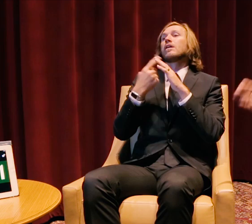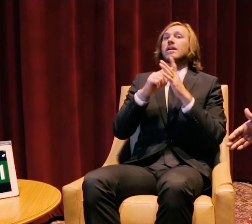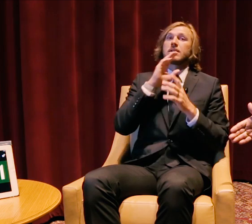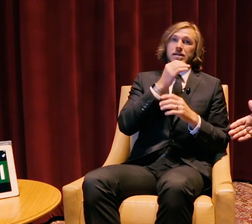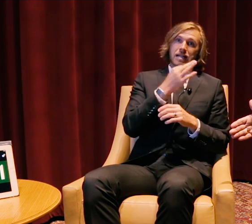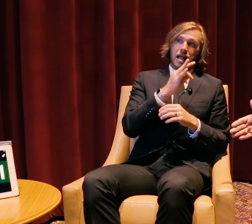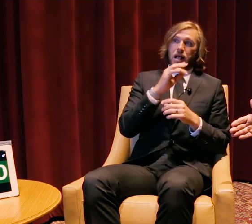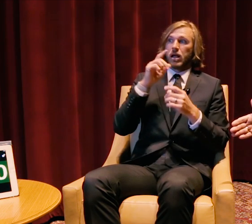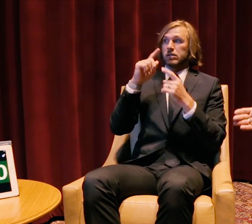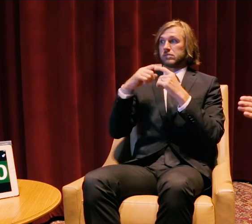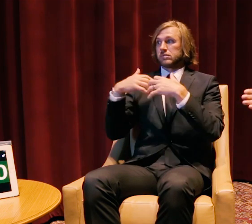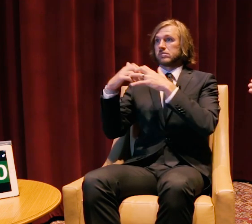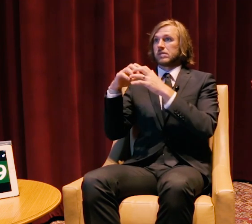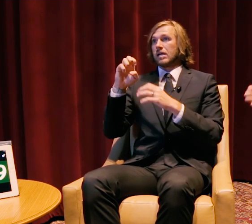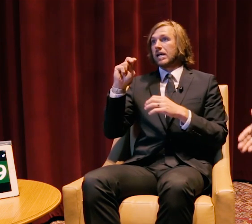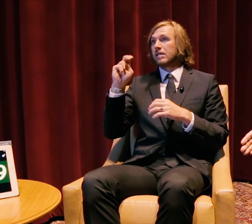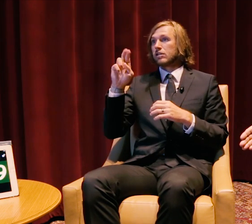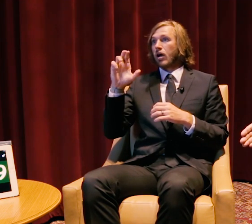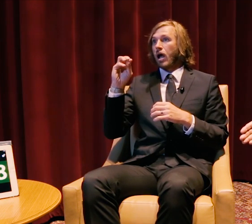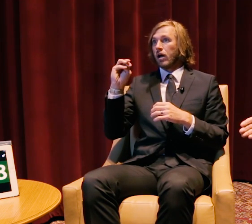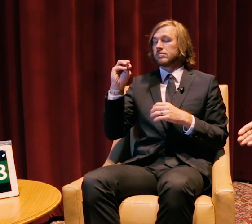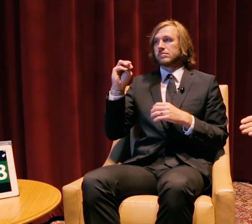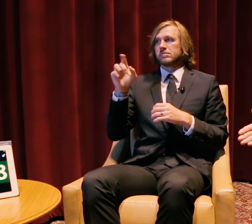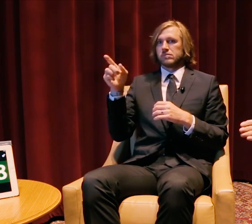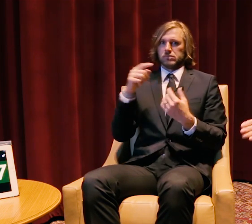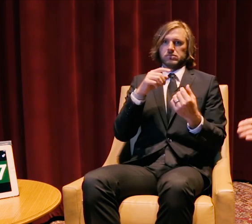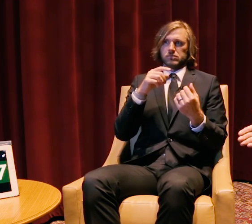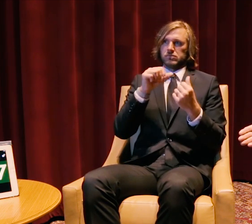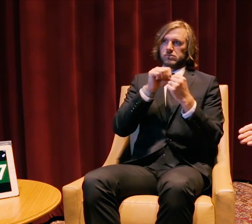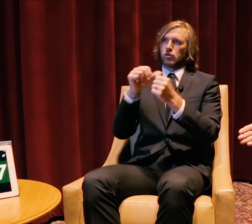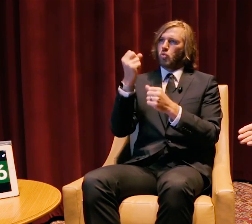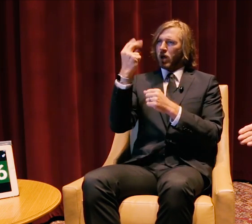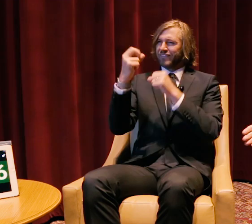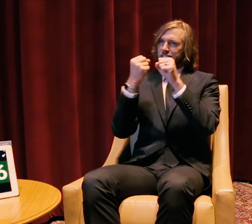until I started Enercom, that was a 12-year apprenticeship,